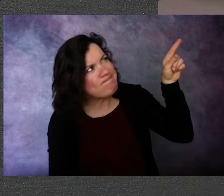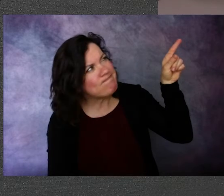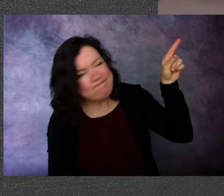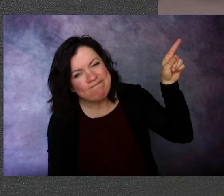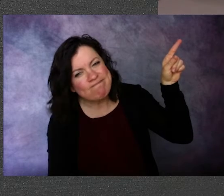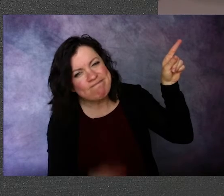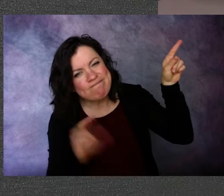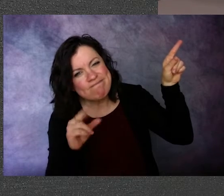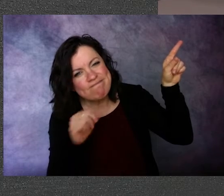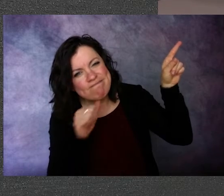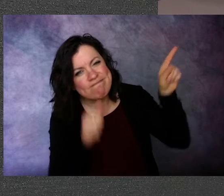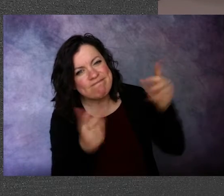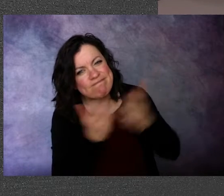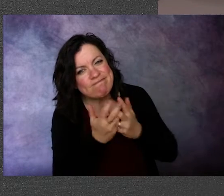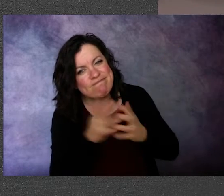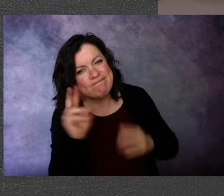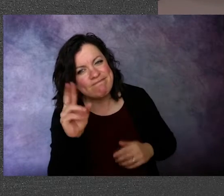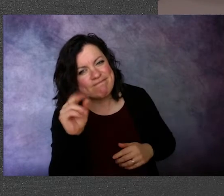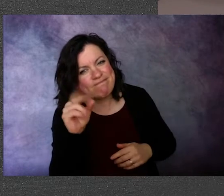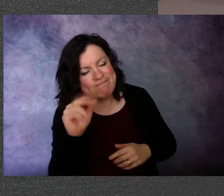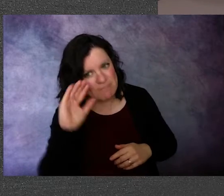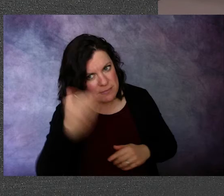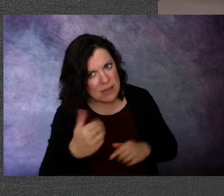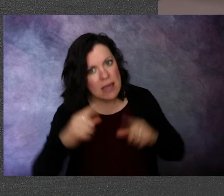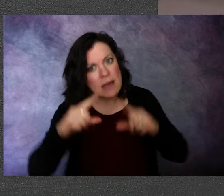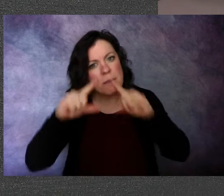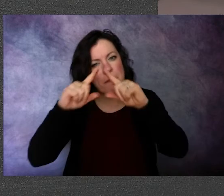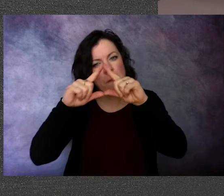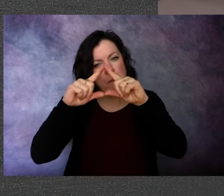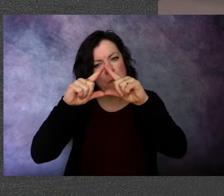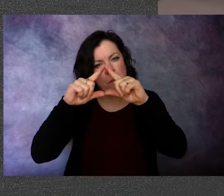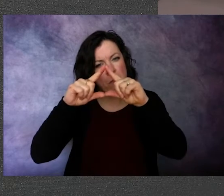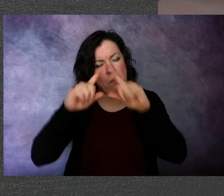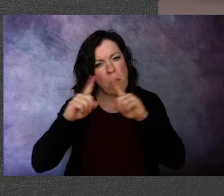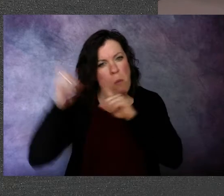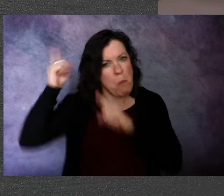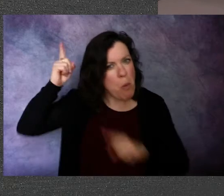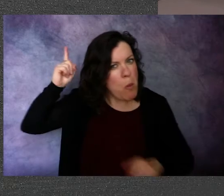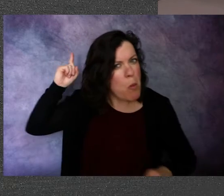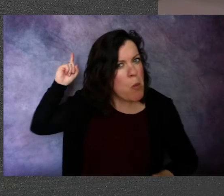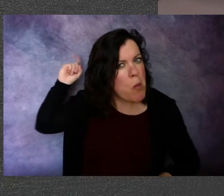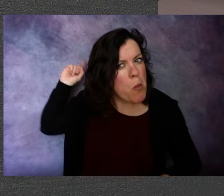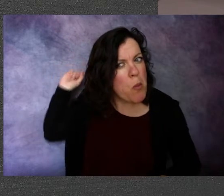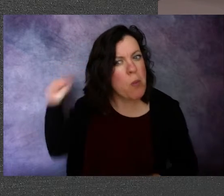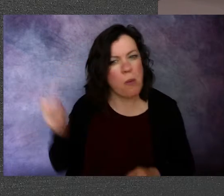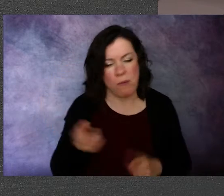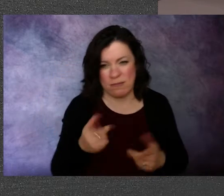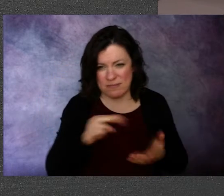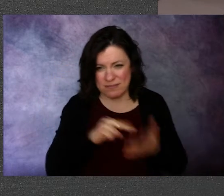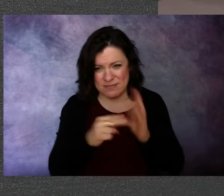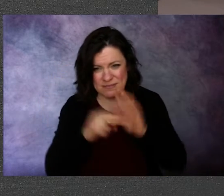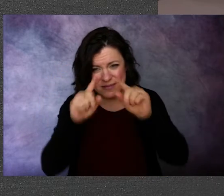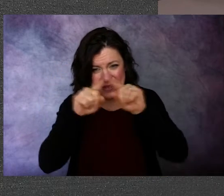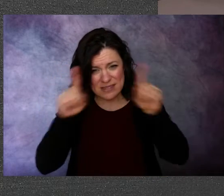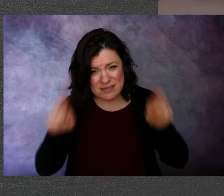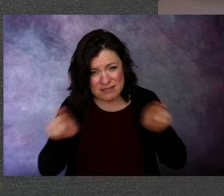It seems like they come to a point, don't they? Circle? Circles aren't pointed. How about the triangles?